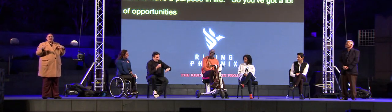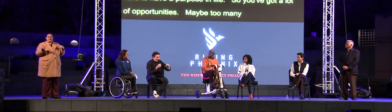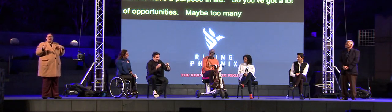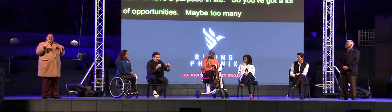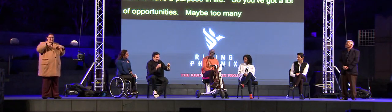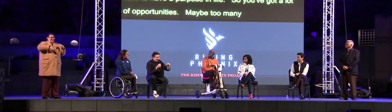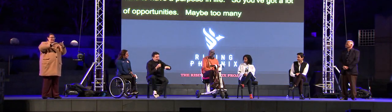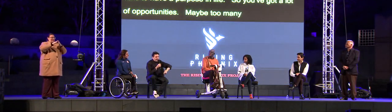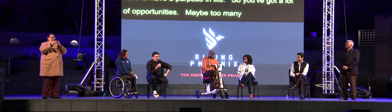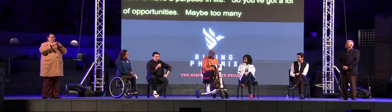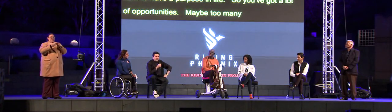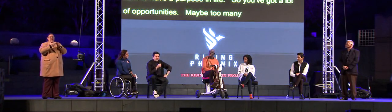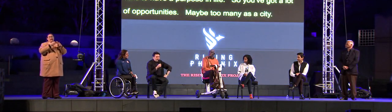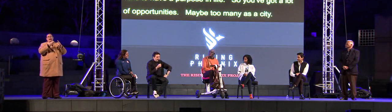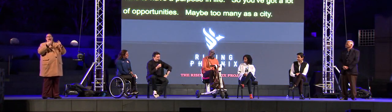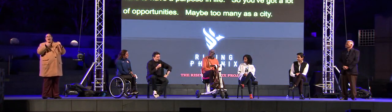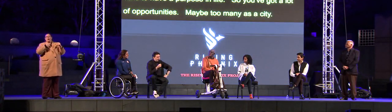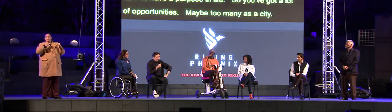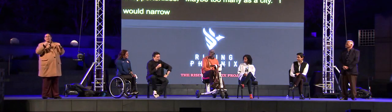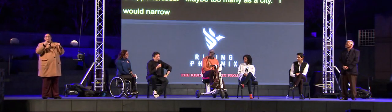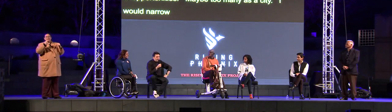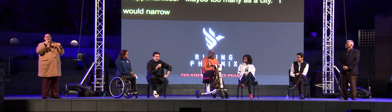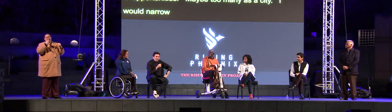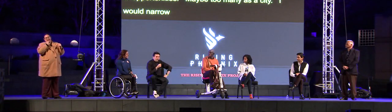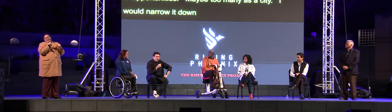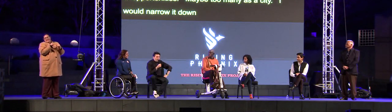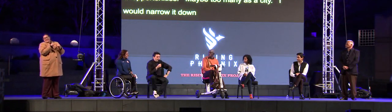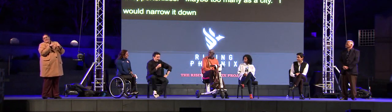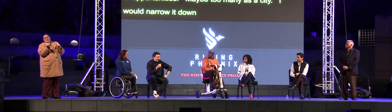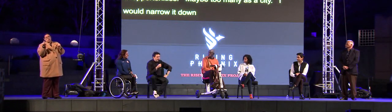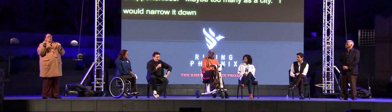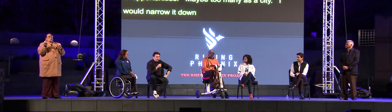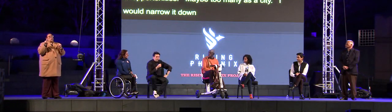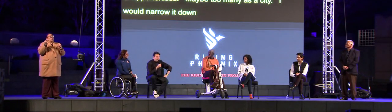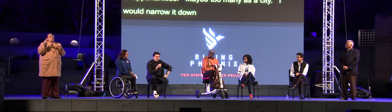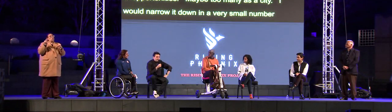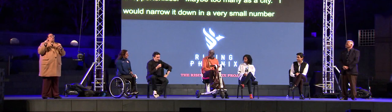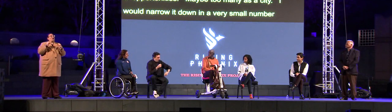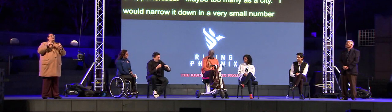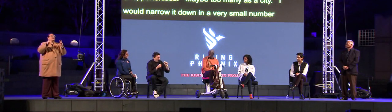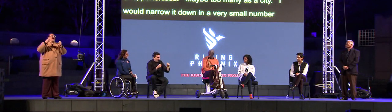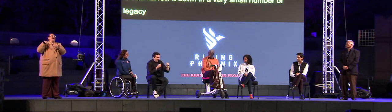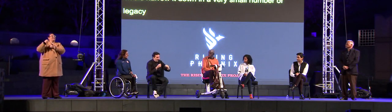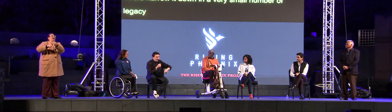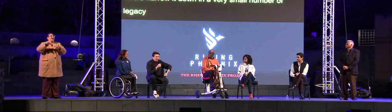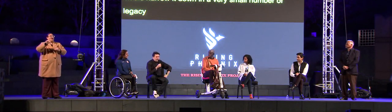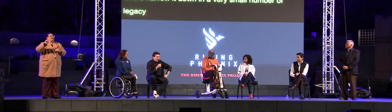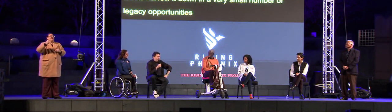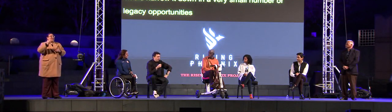I would narrow it down into in a very small number of legacy opportunities and just work really hard every day